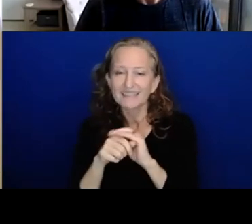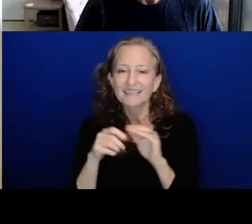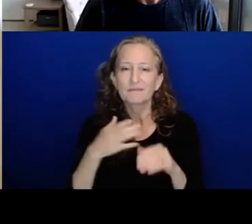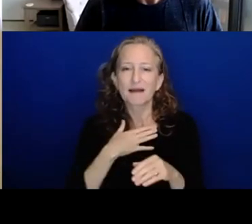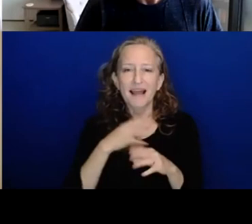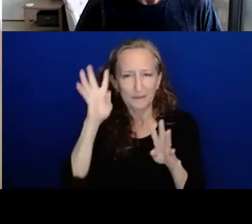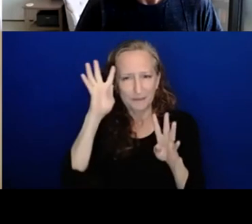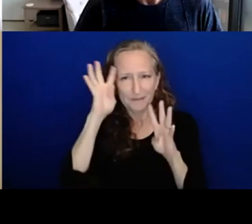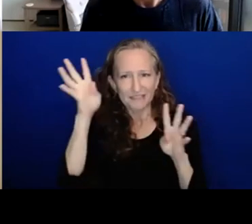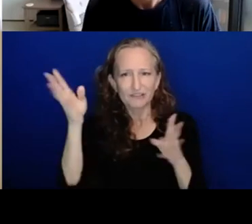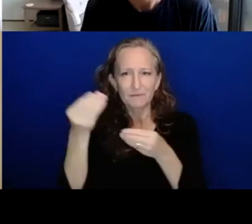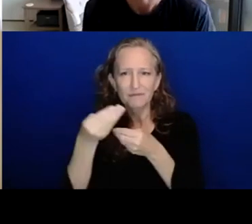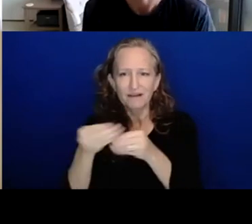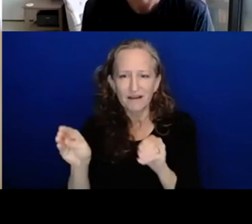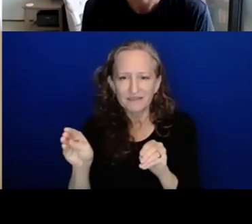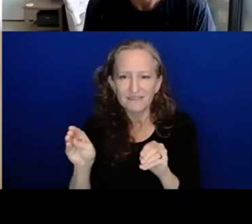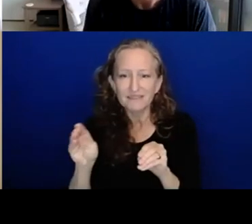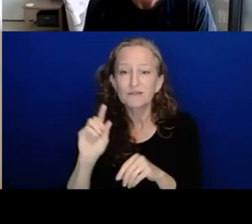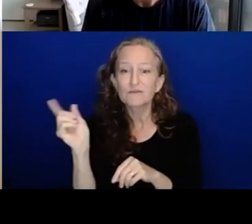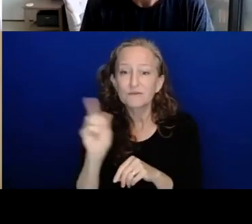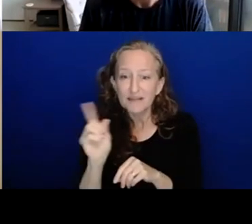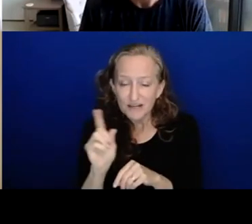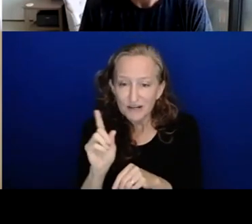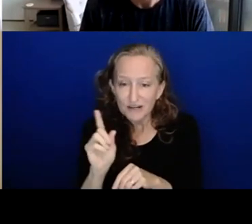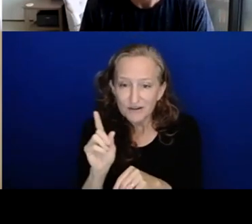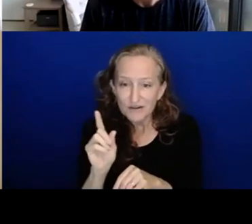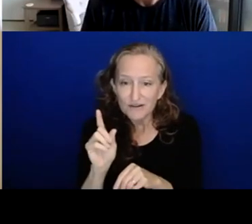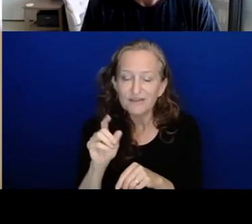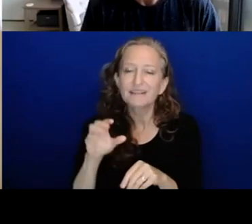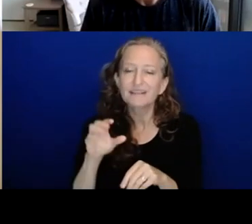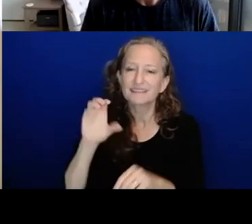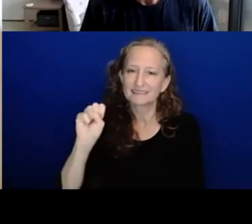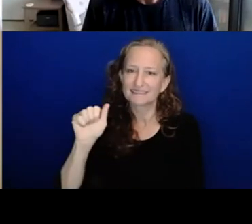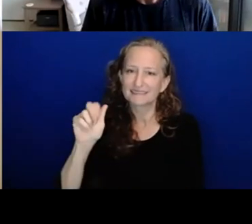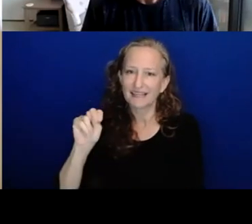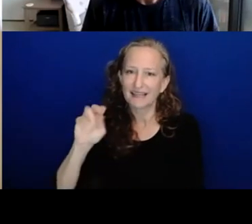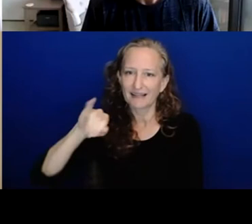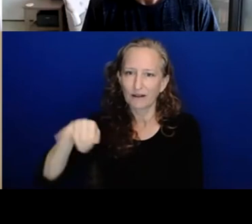is in the secluded part of my bedroom. By based out of San Jose. This strange accent